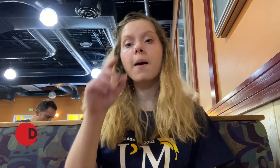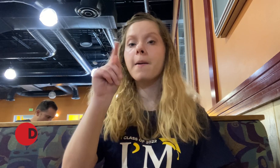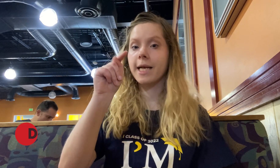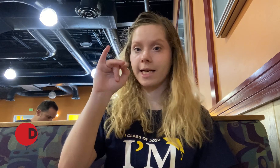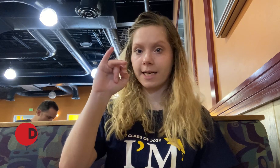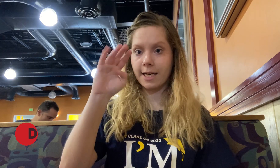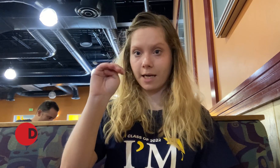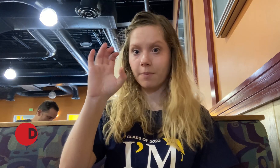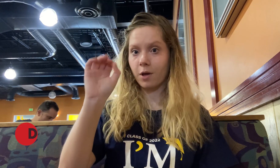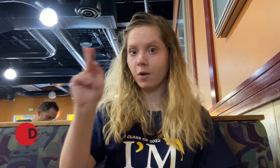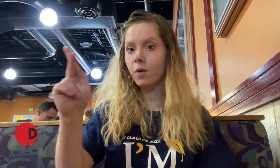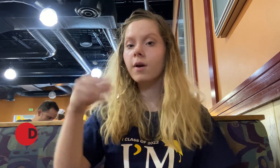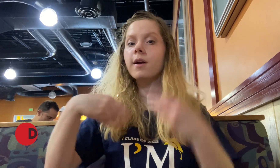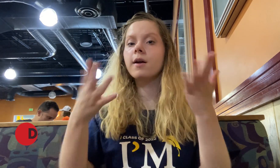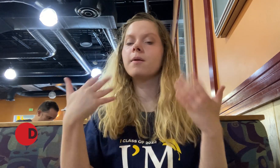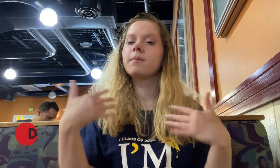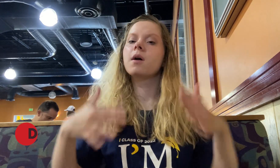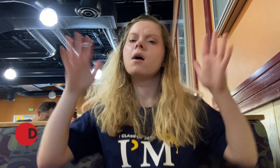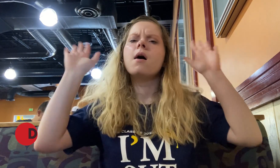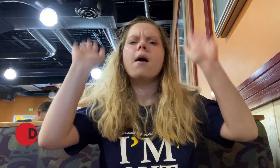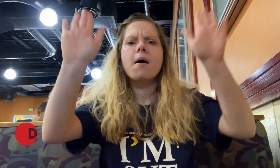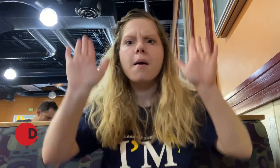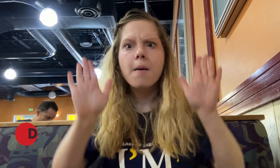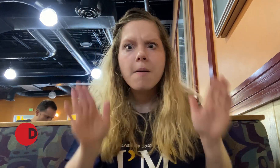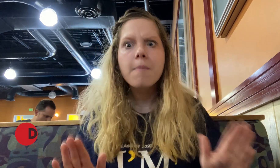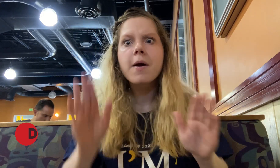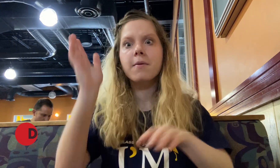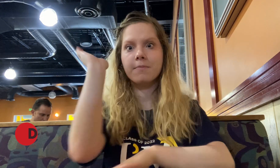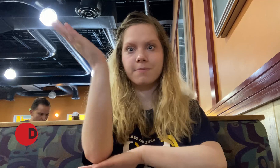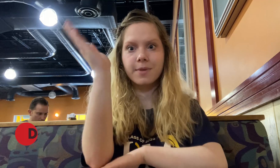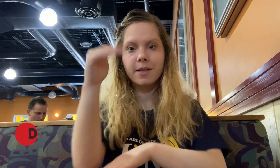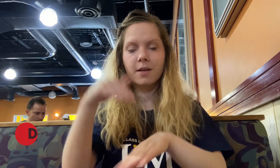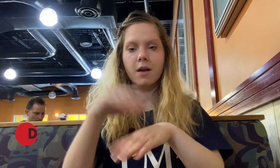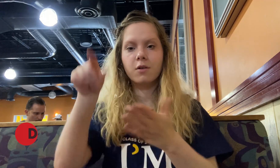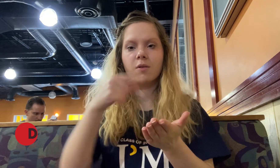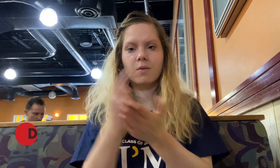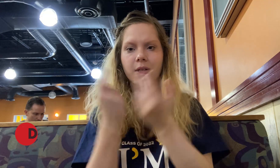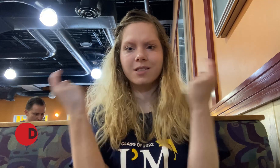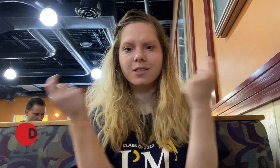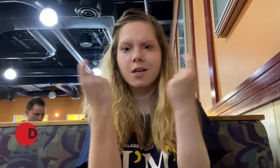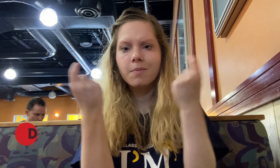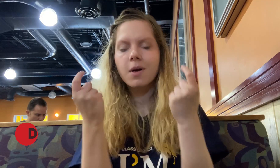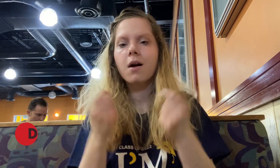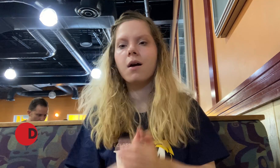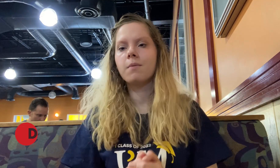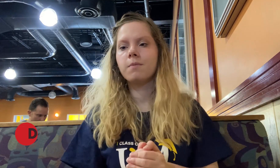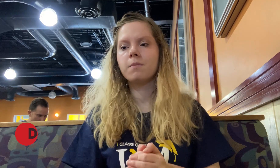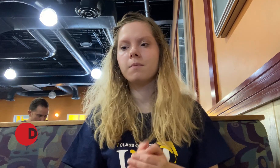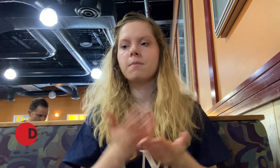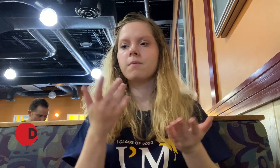Tim Cook gave an extraordinary speech at the graduation ceremony.